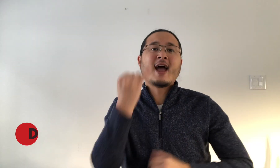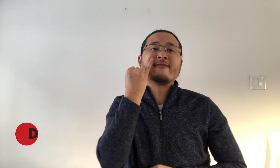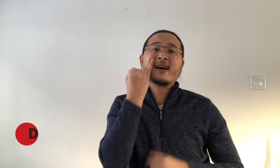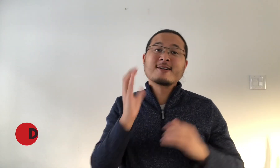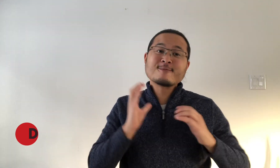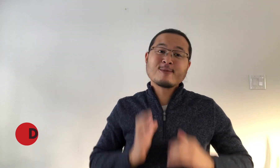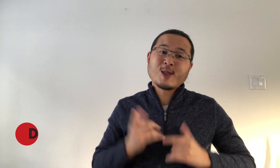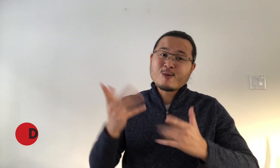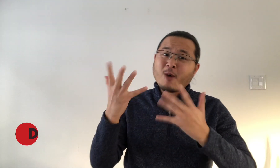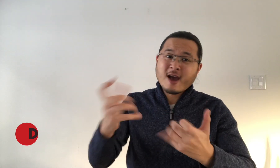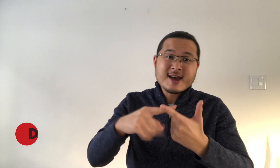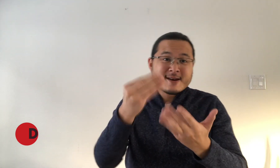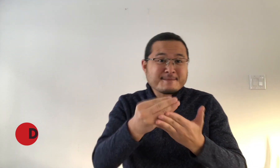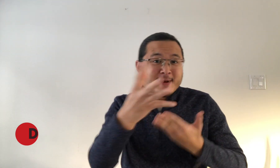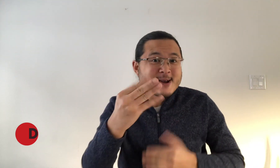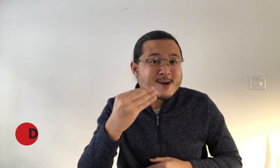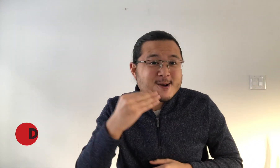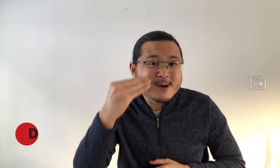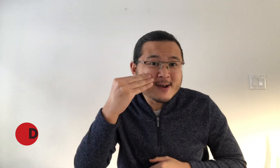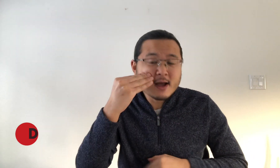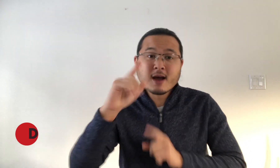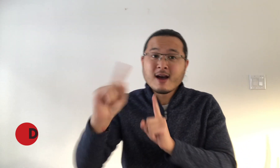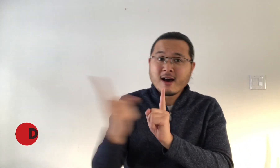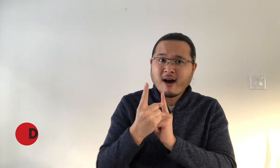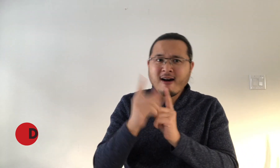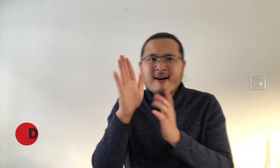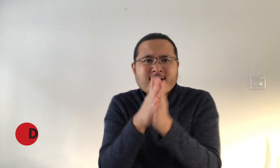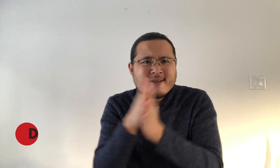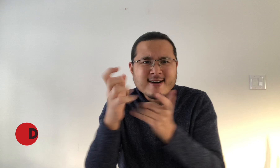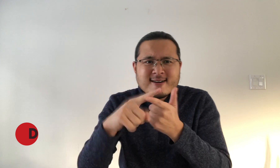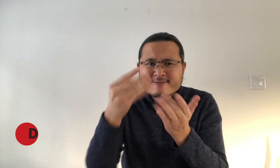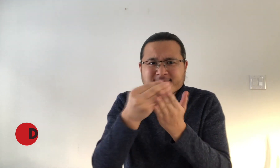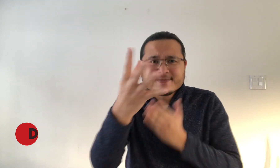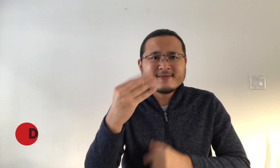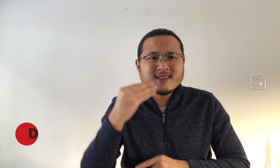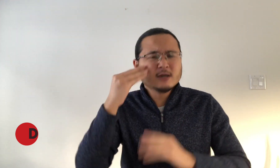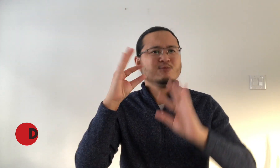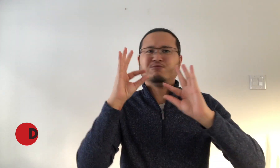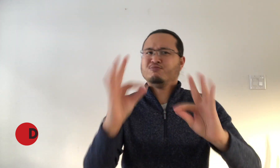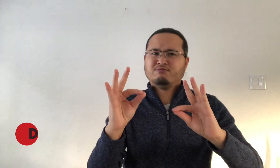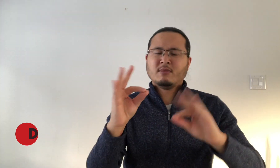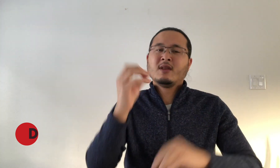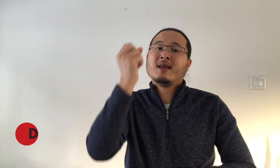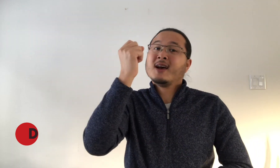If a customer wants to work with me to buy a home, there are